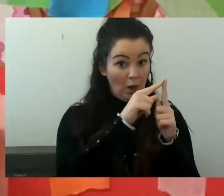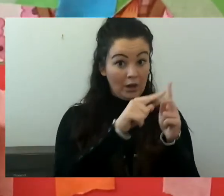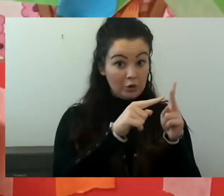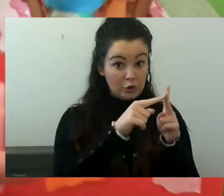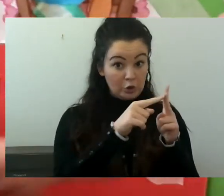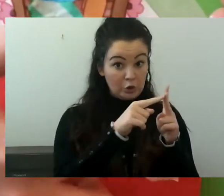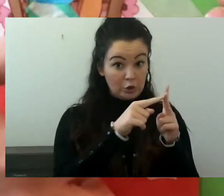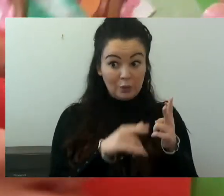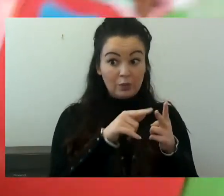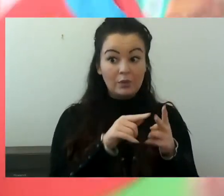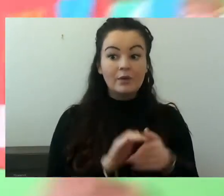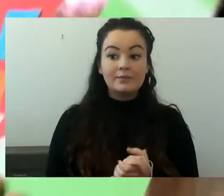one, two